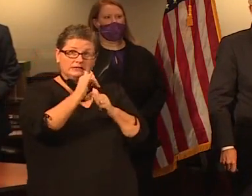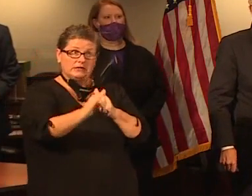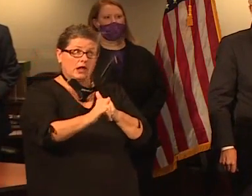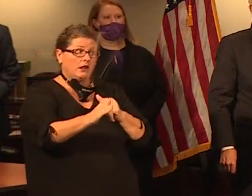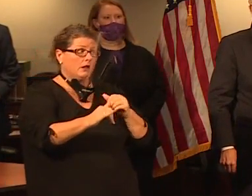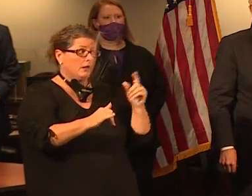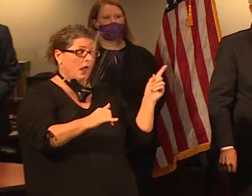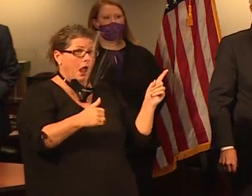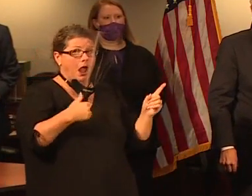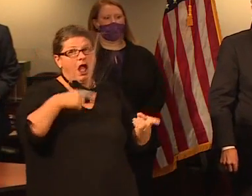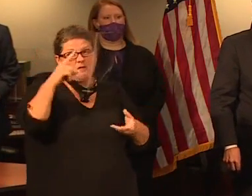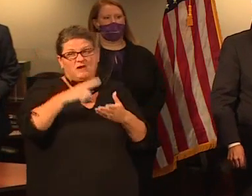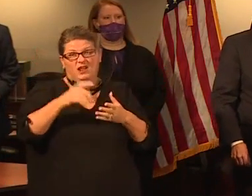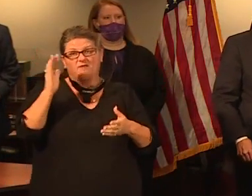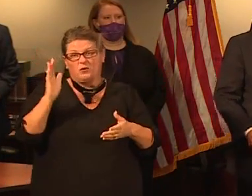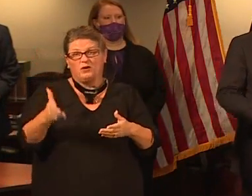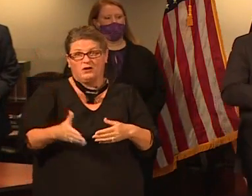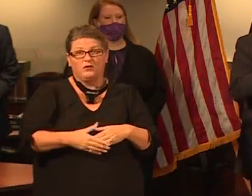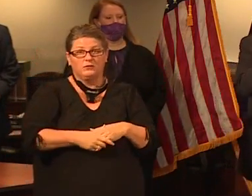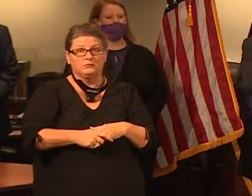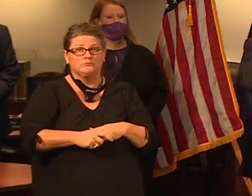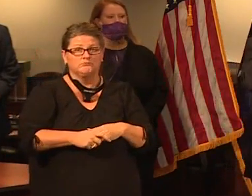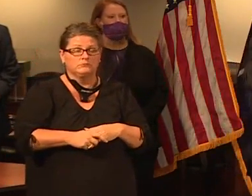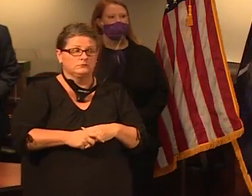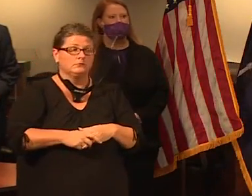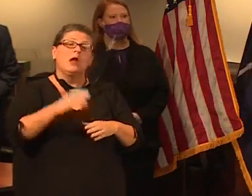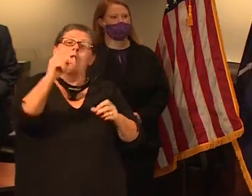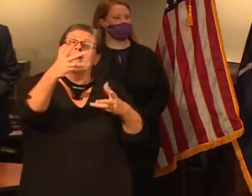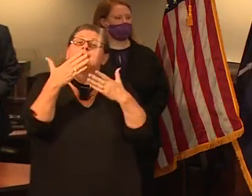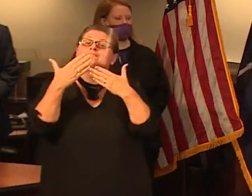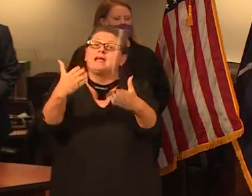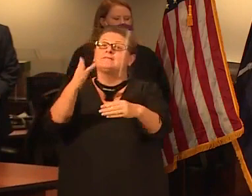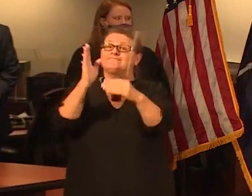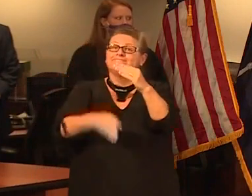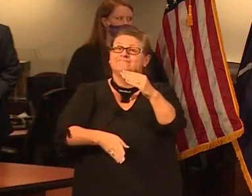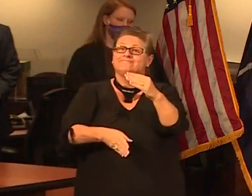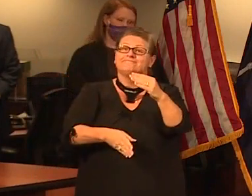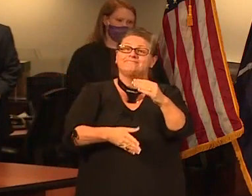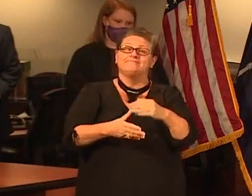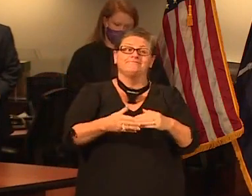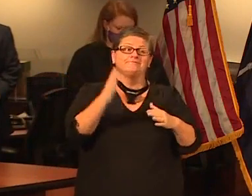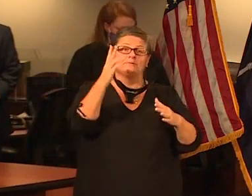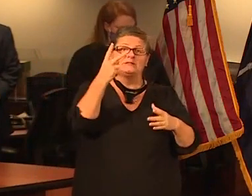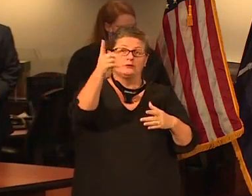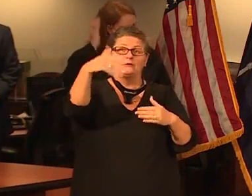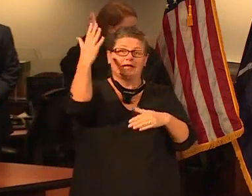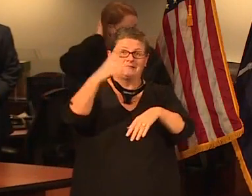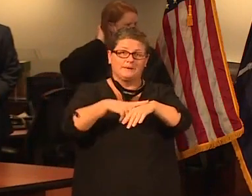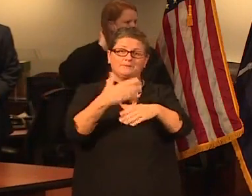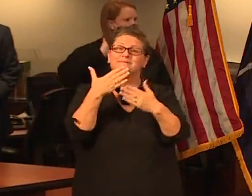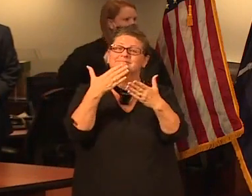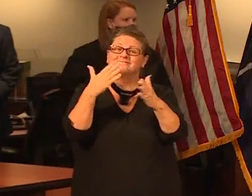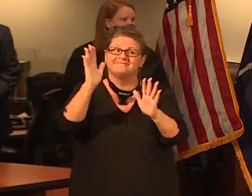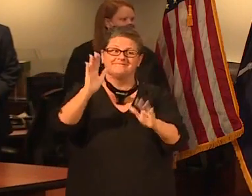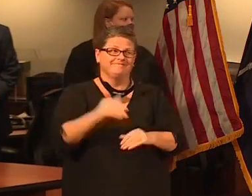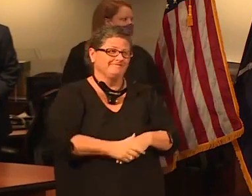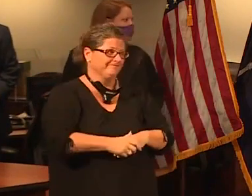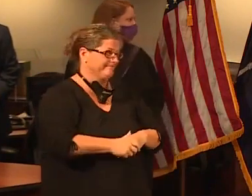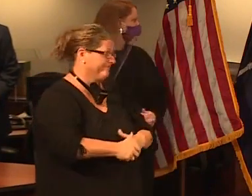DO YOU RECOMMEND THEY TAKE THAT NEXT YEAR? I BELIEVE THEY PROBABLY WILL.